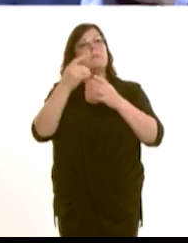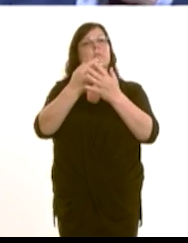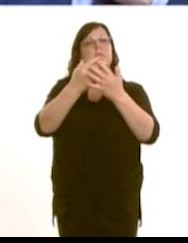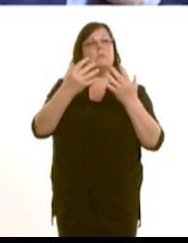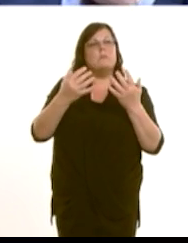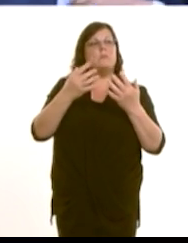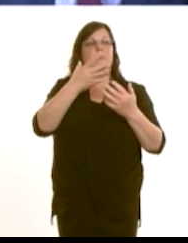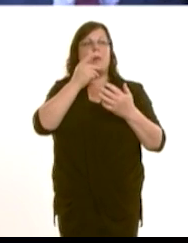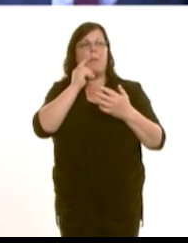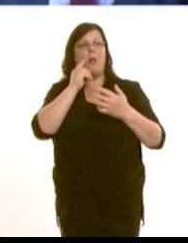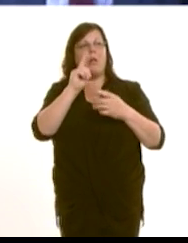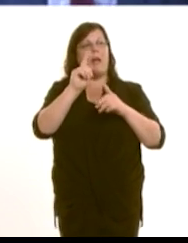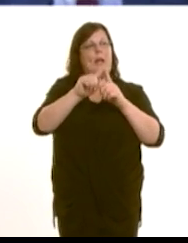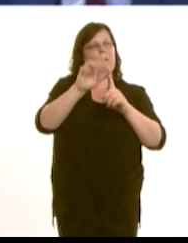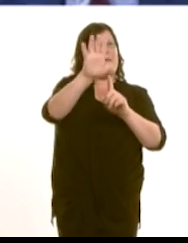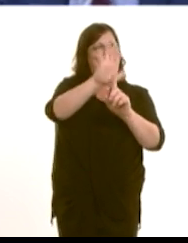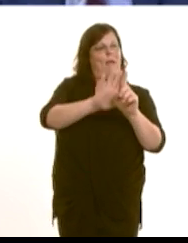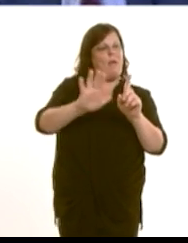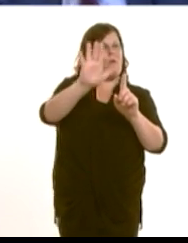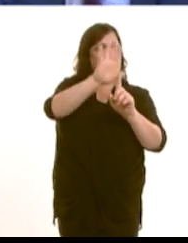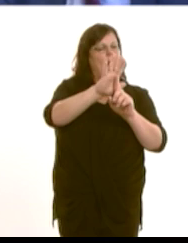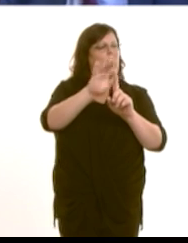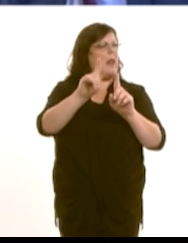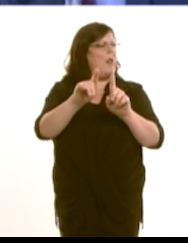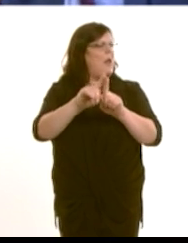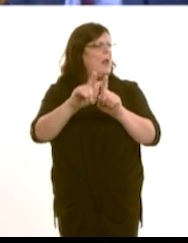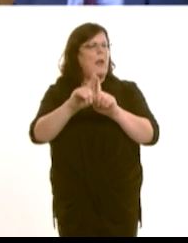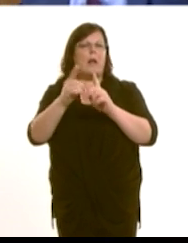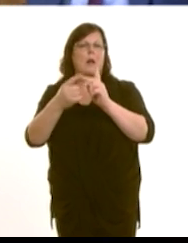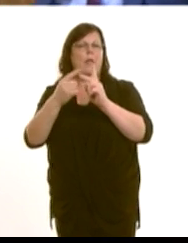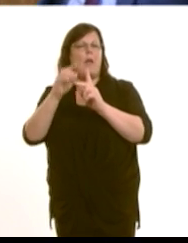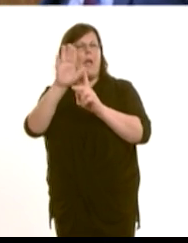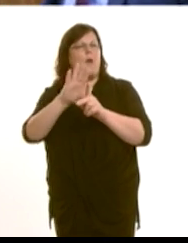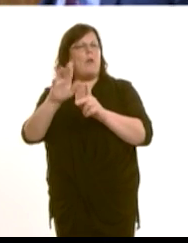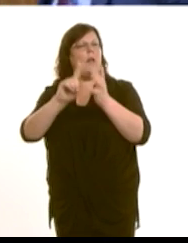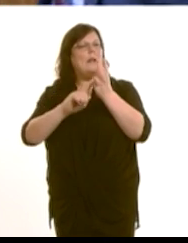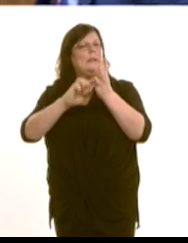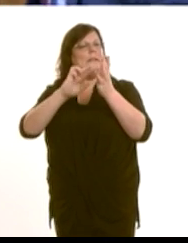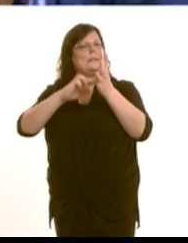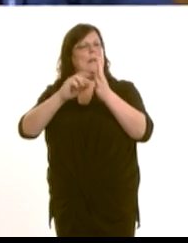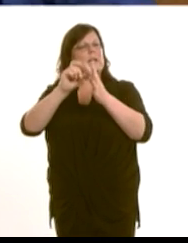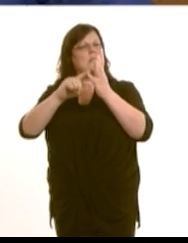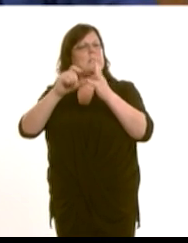think in the Caerhun area and also I believe in Llandudno Junction.